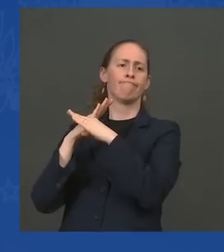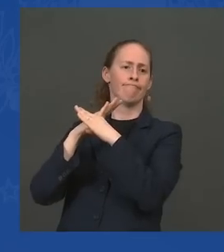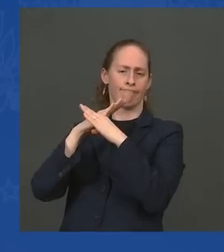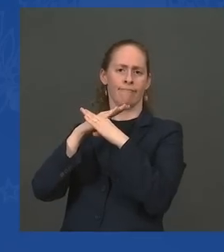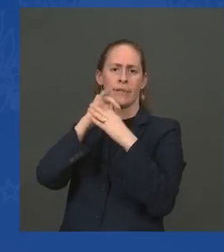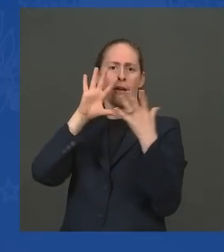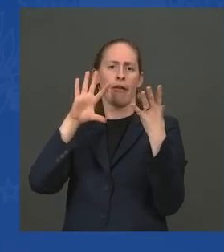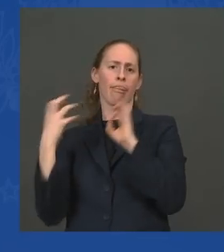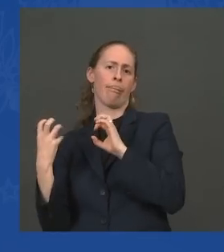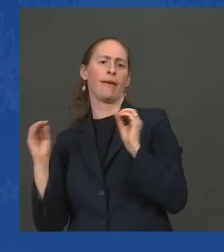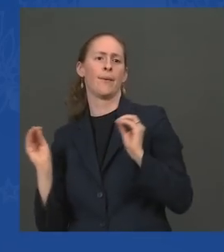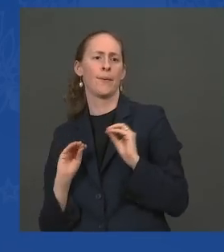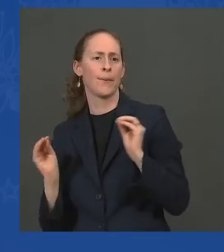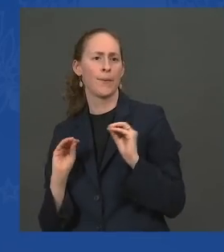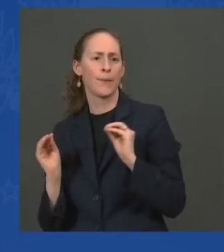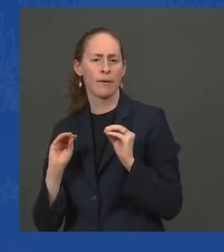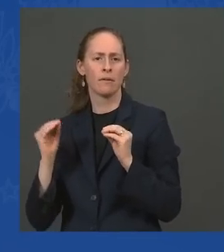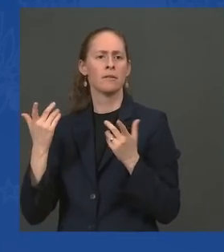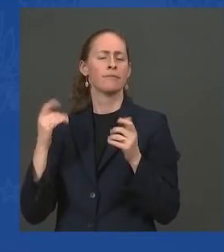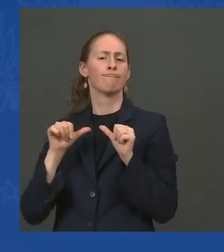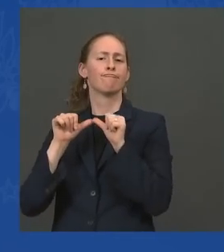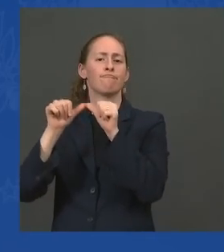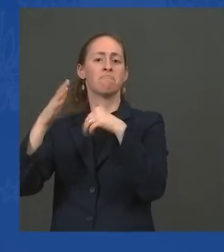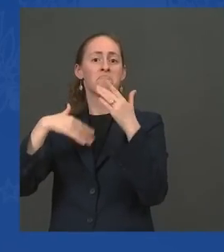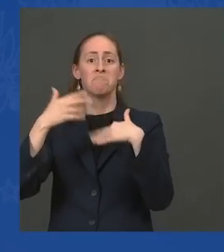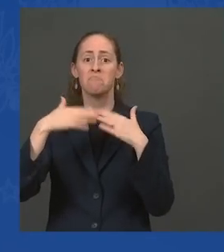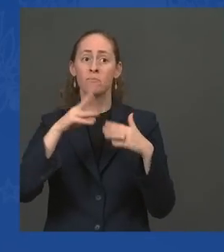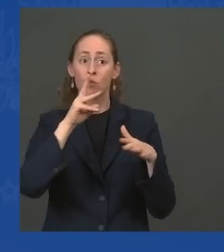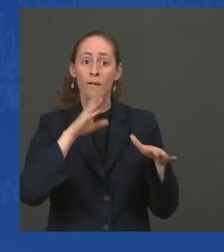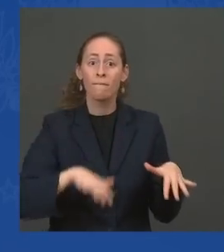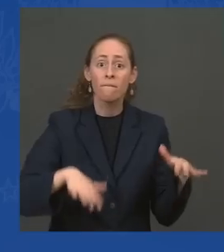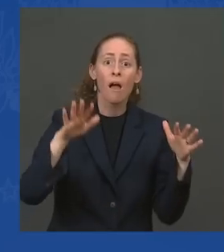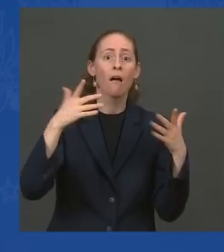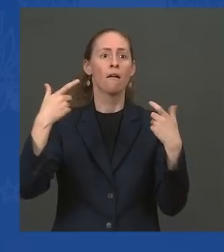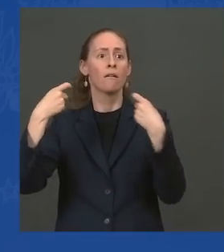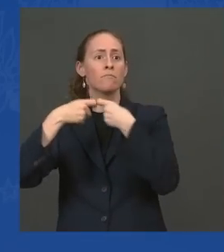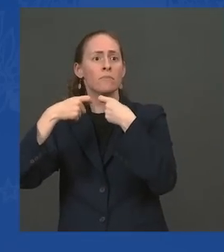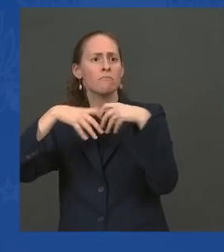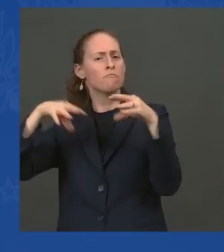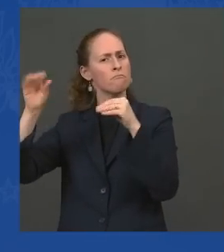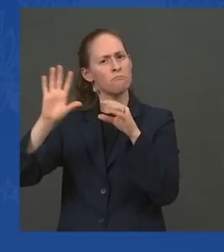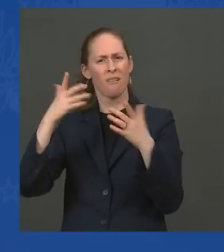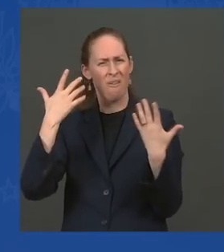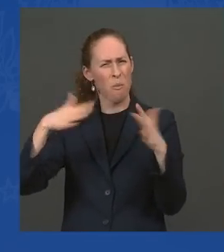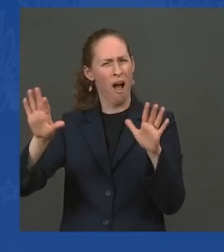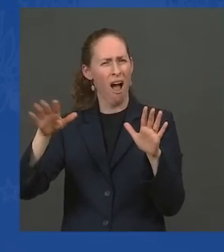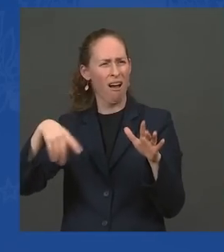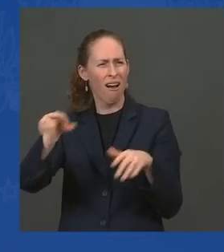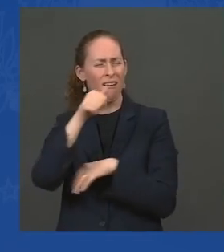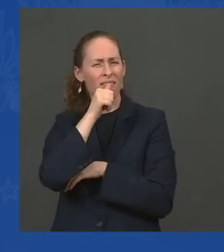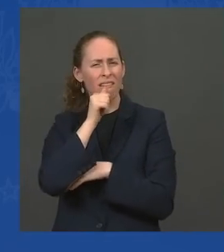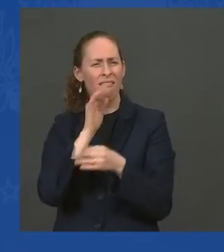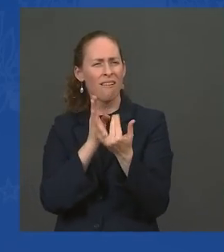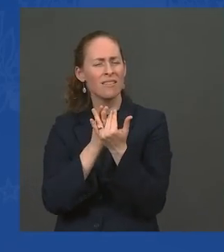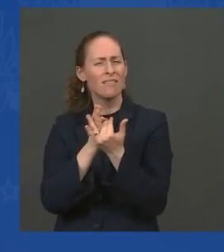or lose power for days and weeks at a time when a storm hits. This bill also rewards companies for paying a decent wage,